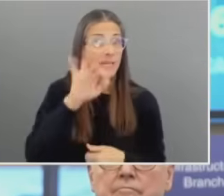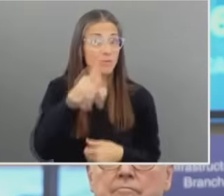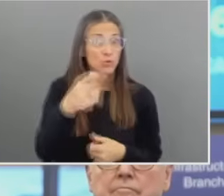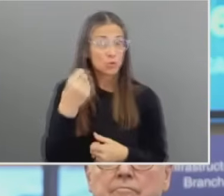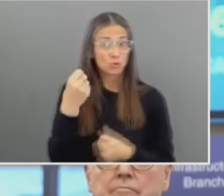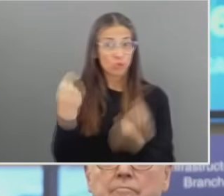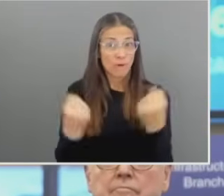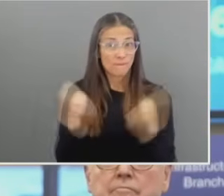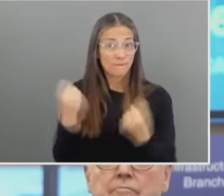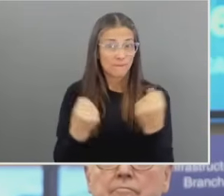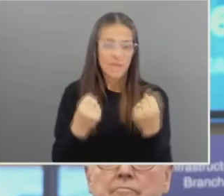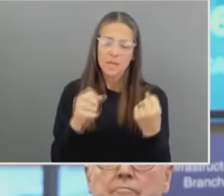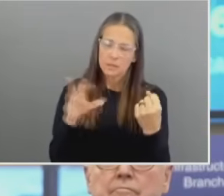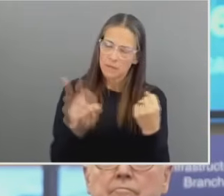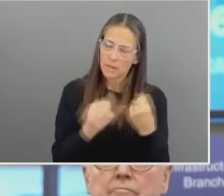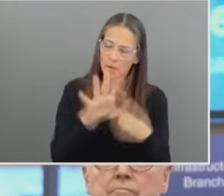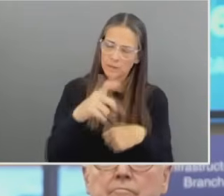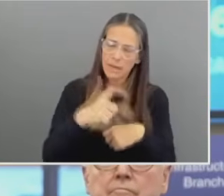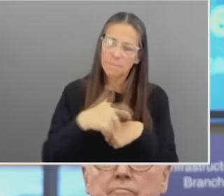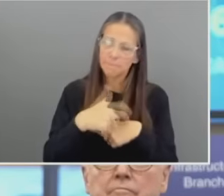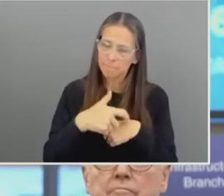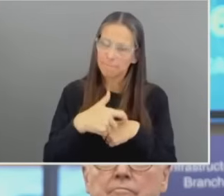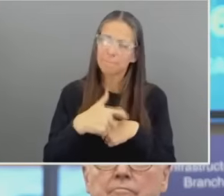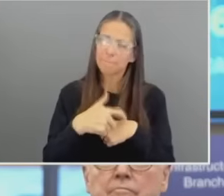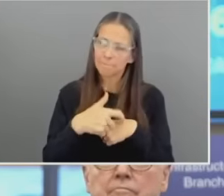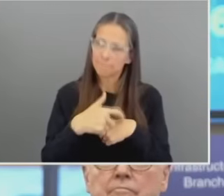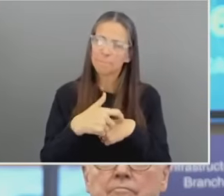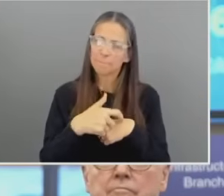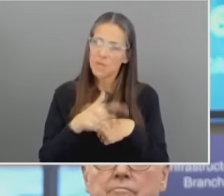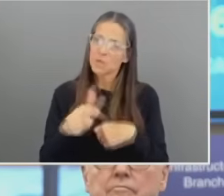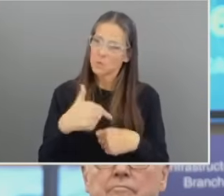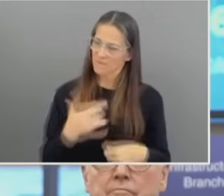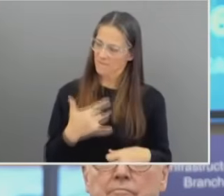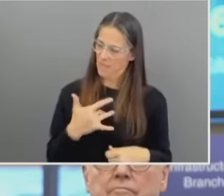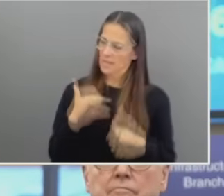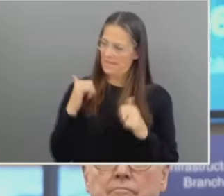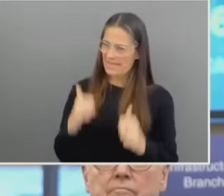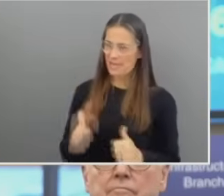THERE WILL BE BLACK ICE IN DIFFERENT PLACES, AND IF YOU ARE COMMUTING, YOU NEED TO TAKE YOUR TIME.